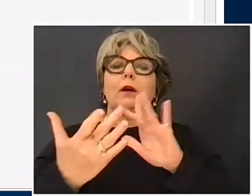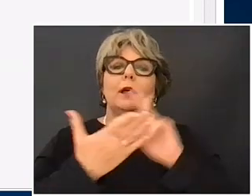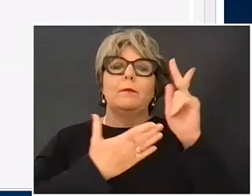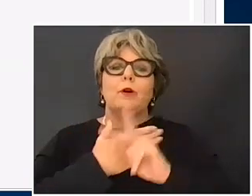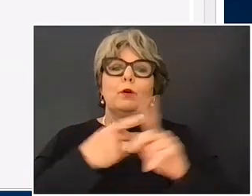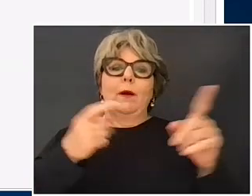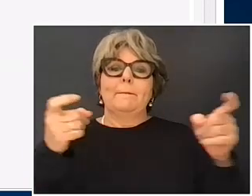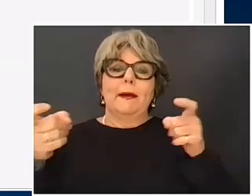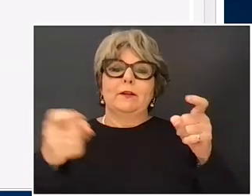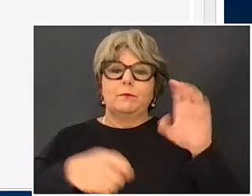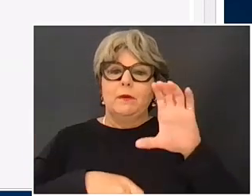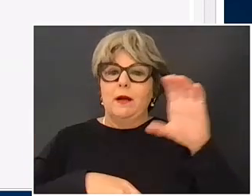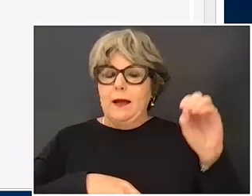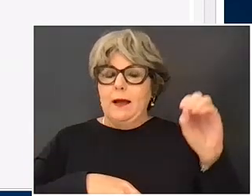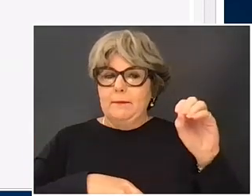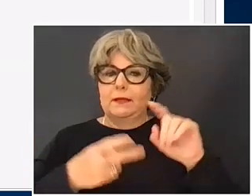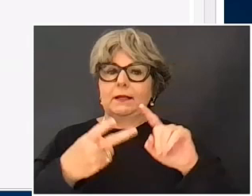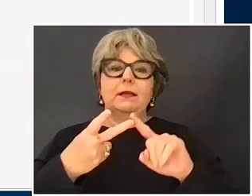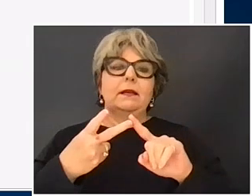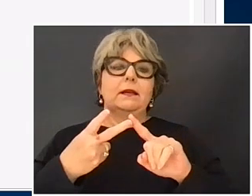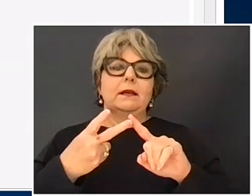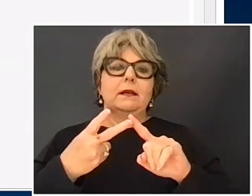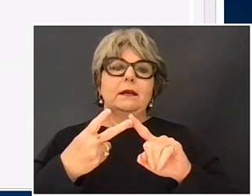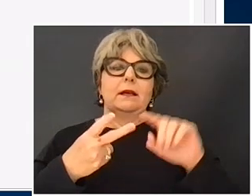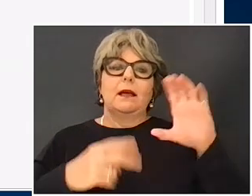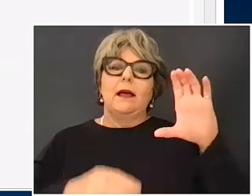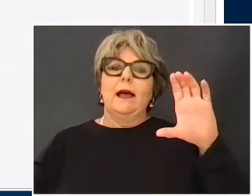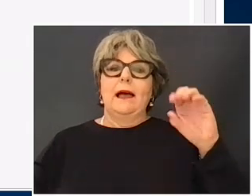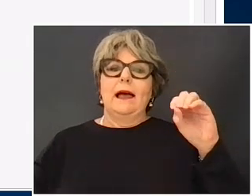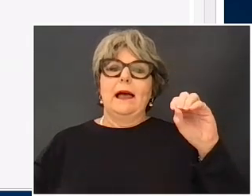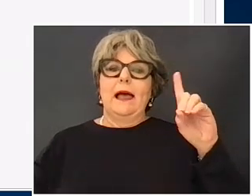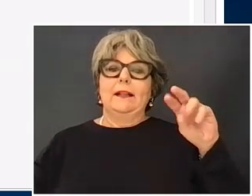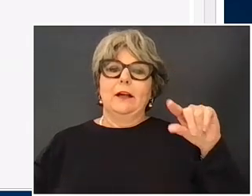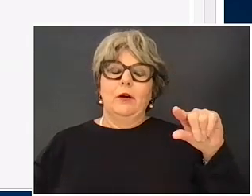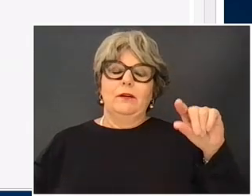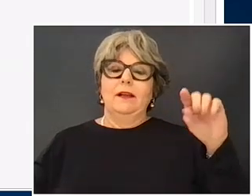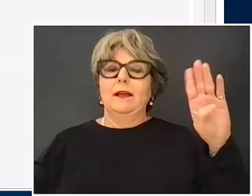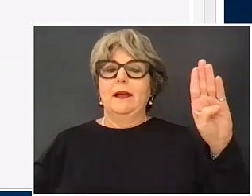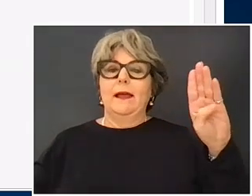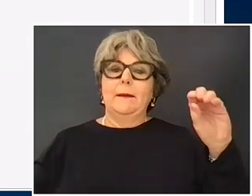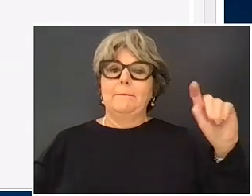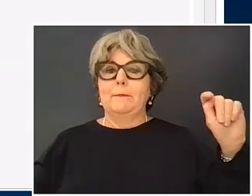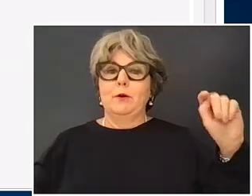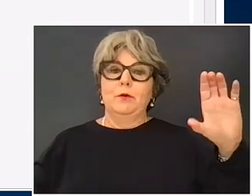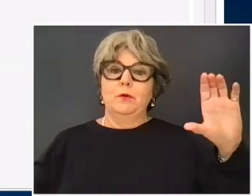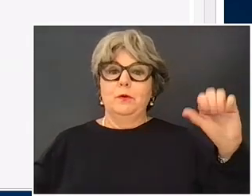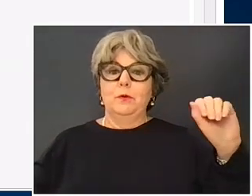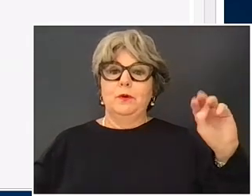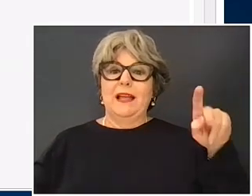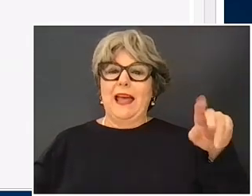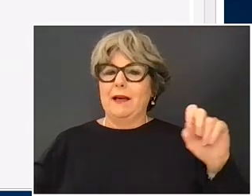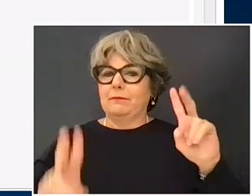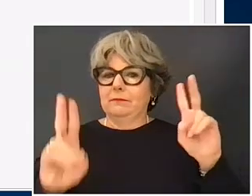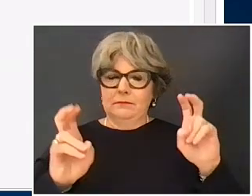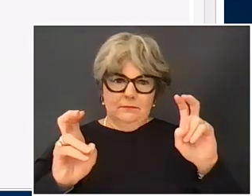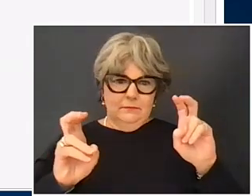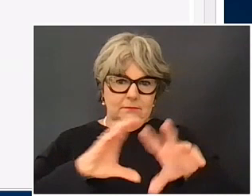and coding boot camps and others that are often outside companies that, you know,